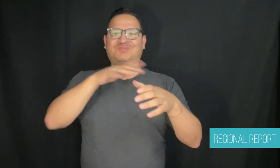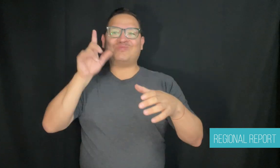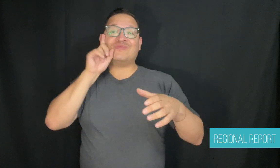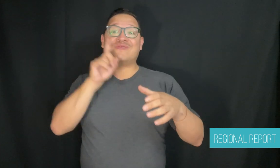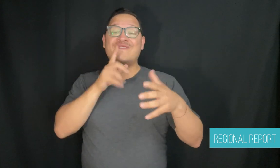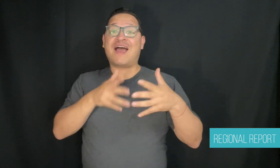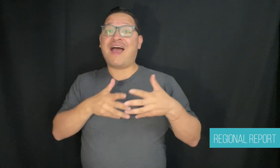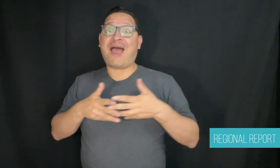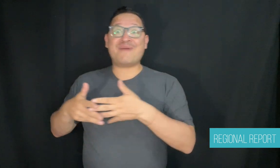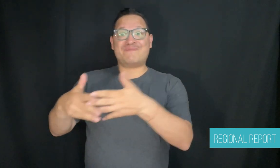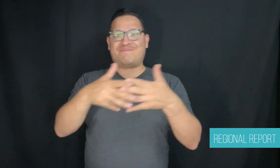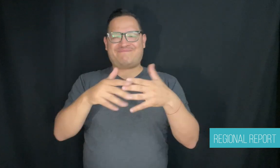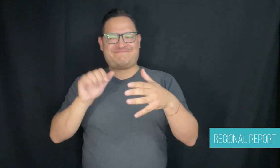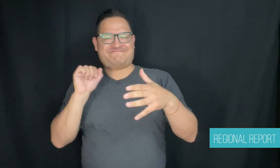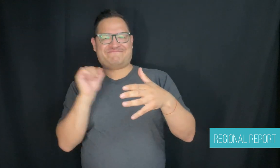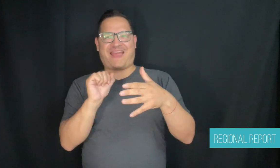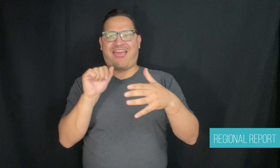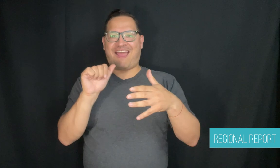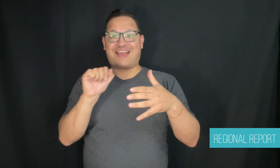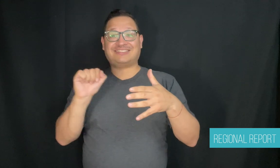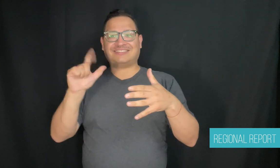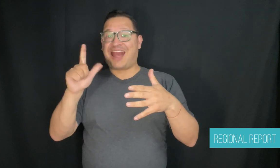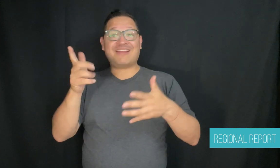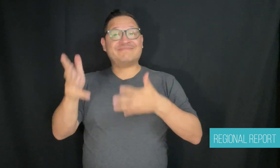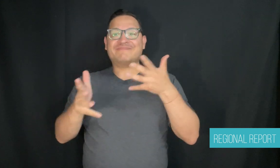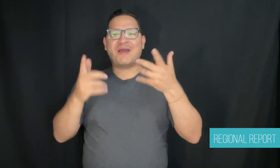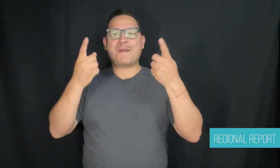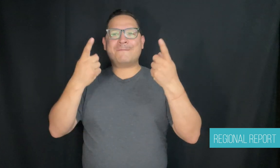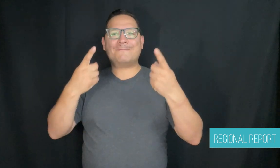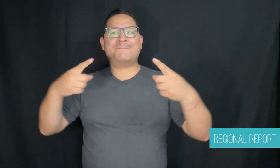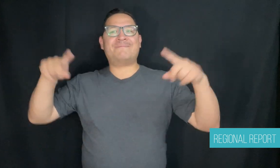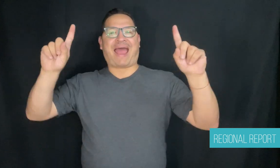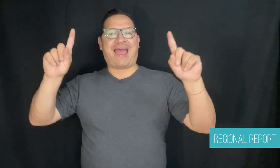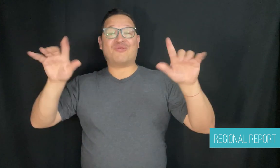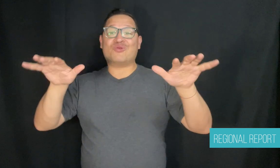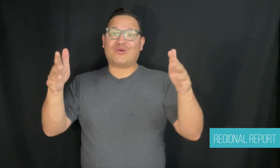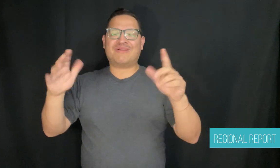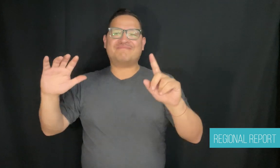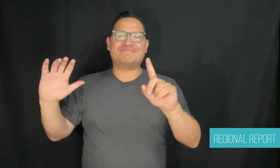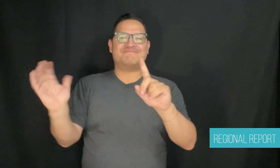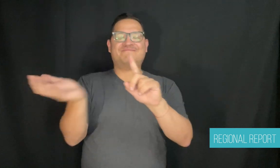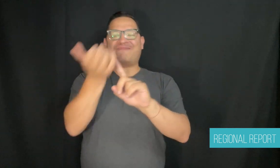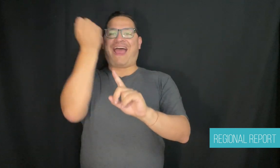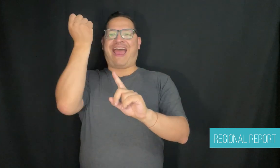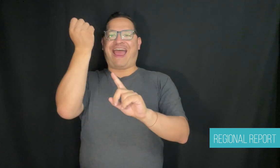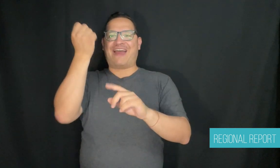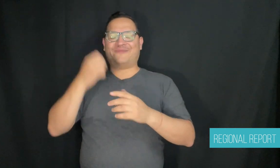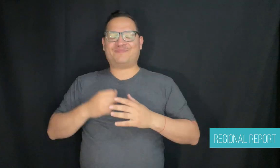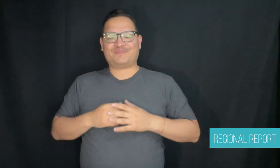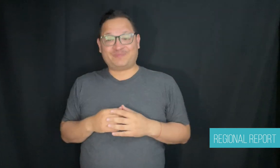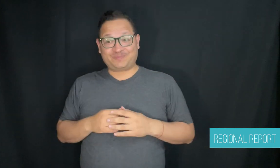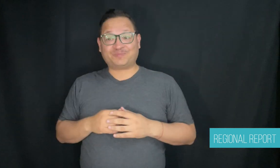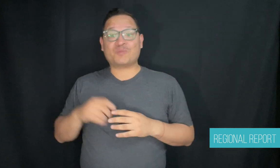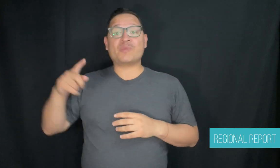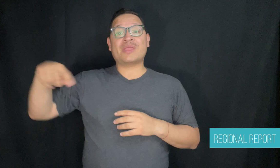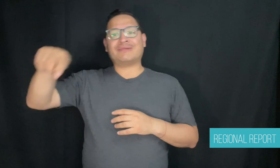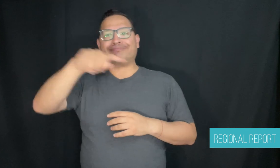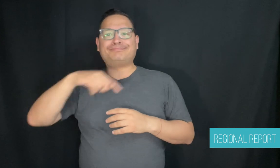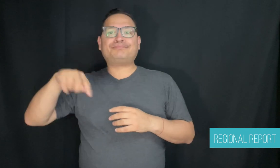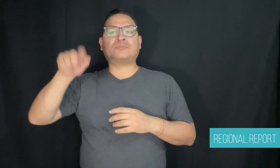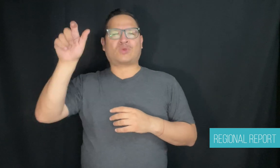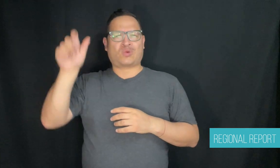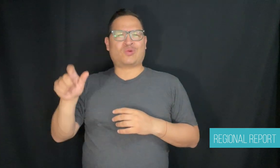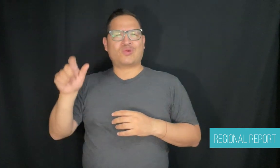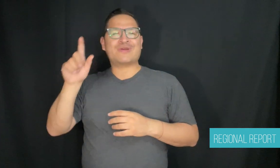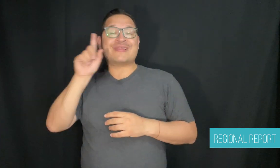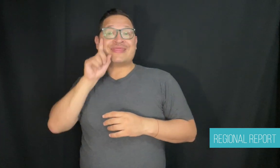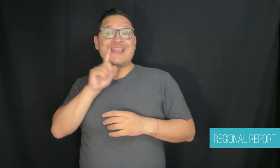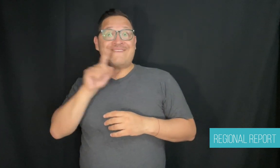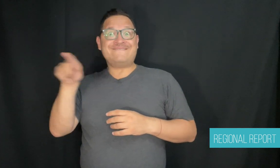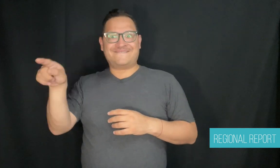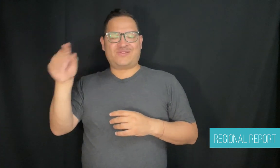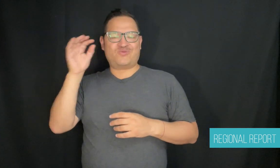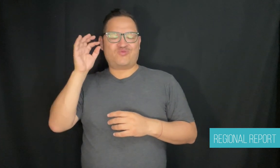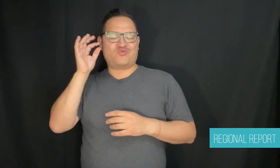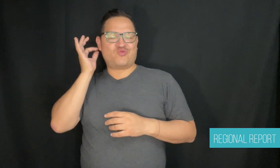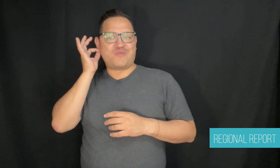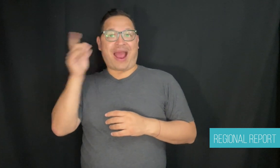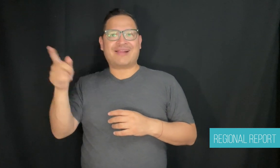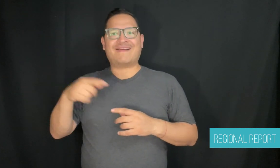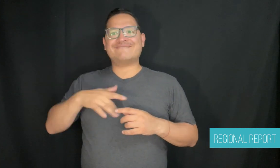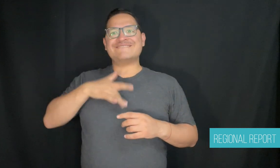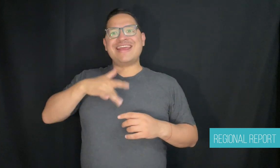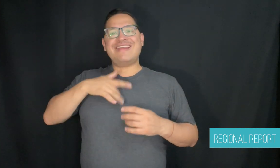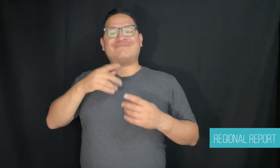meaning “finally” or “successful”, is something that